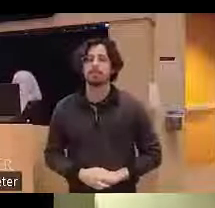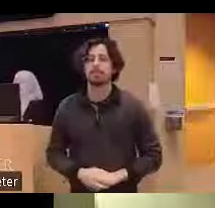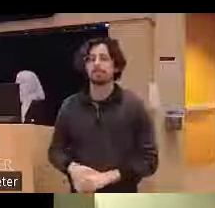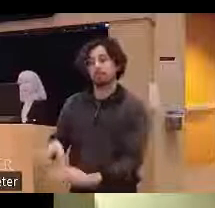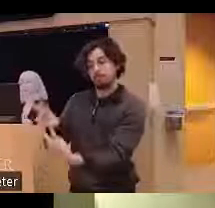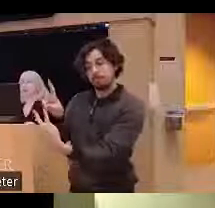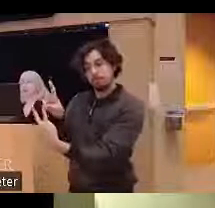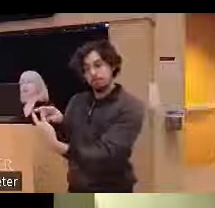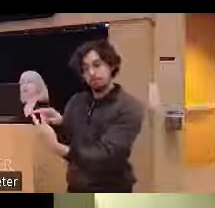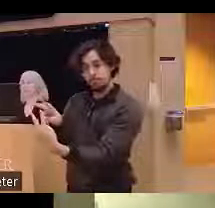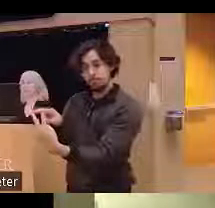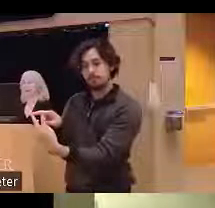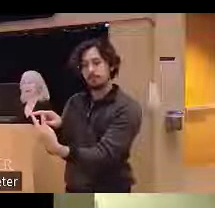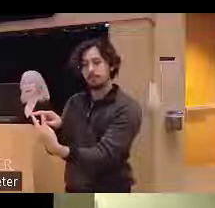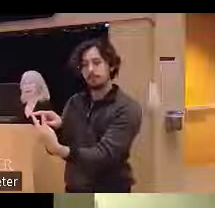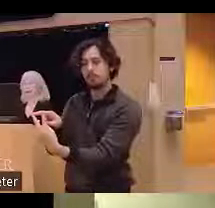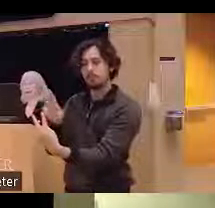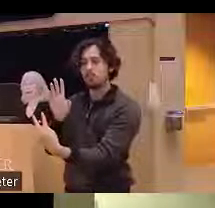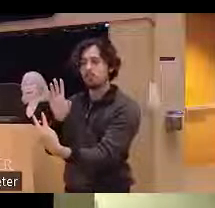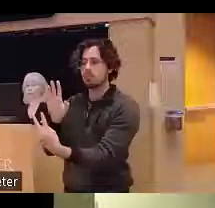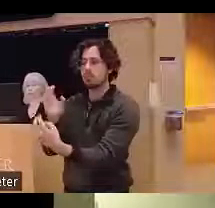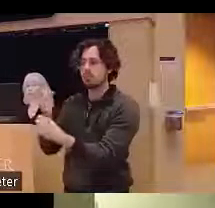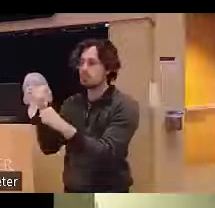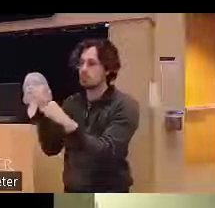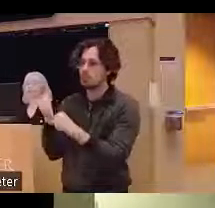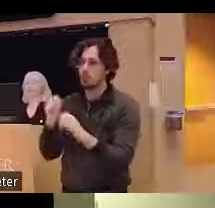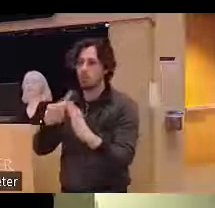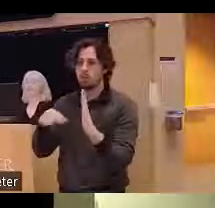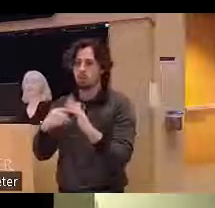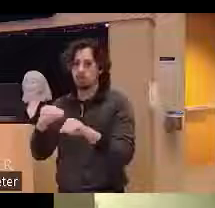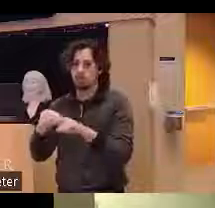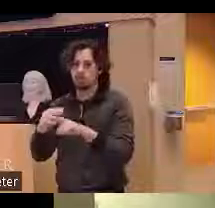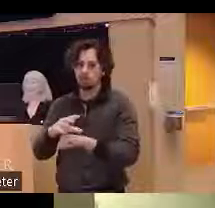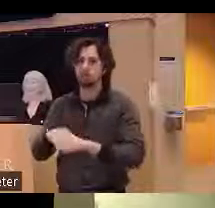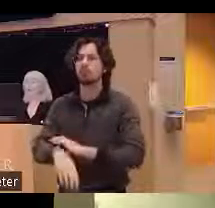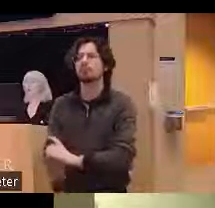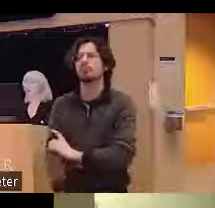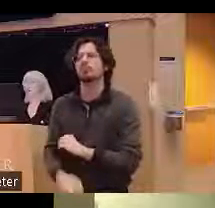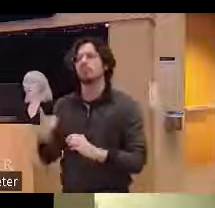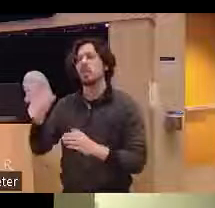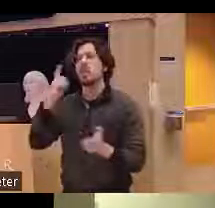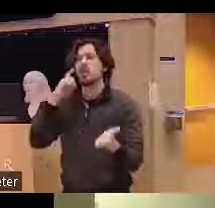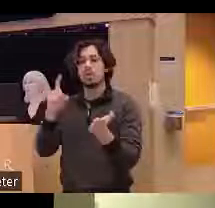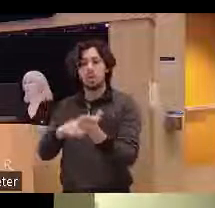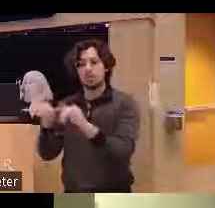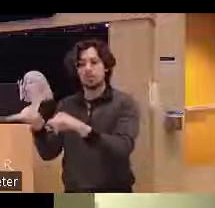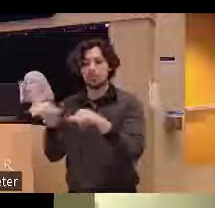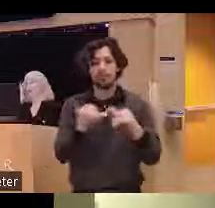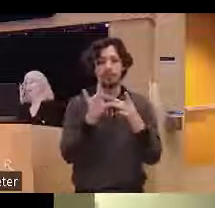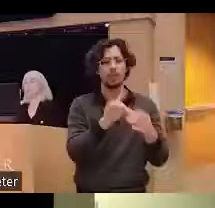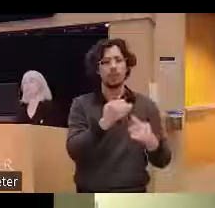together um were playing a very important role they found the same for autism we find it for